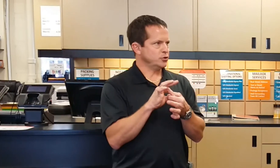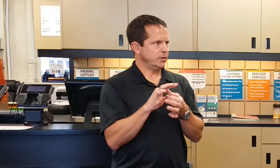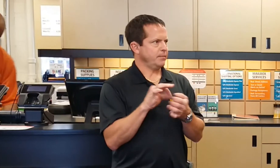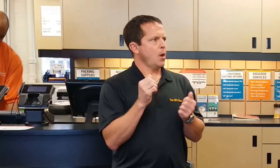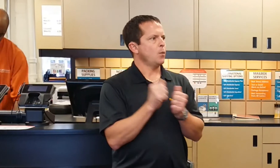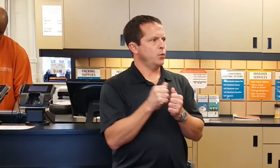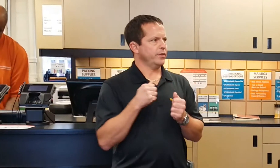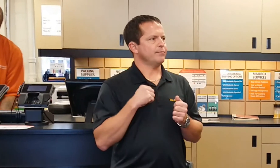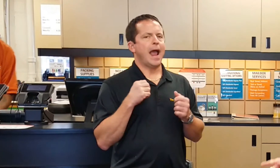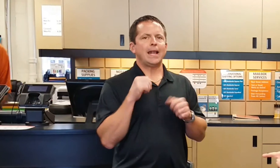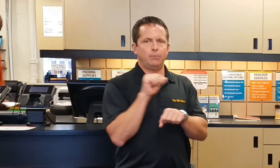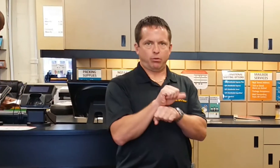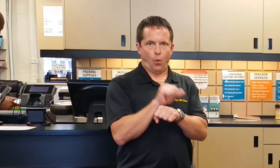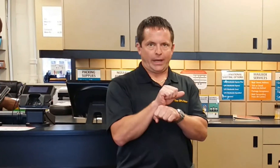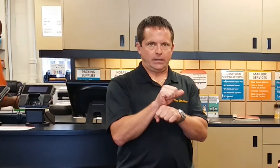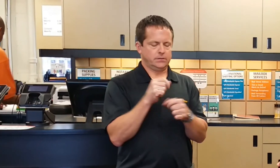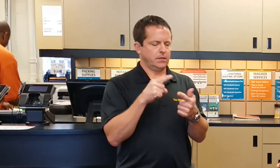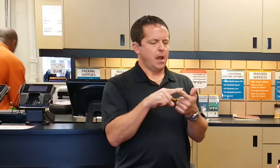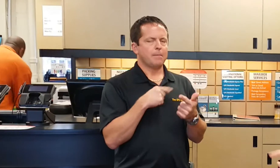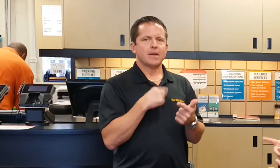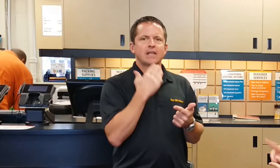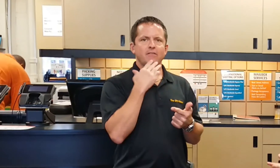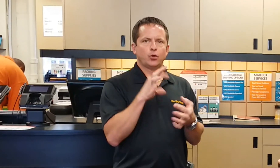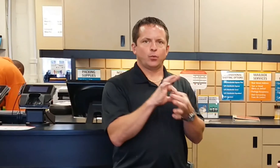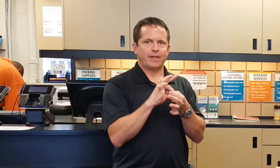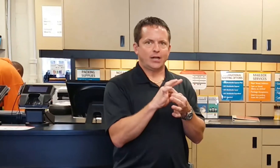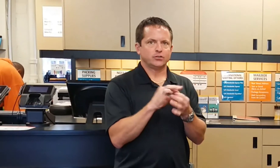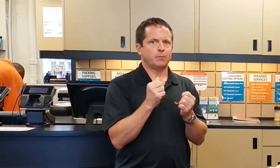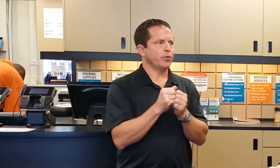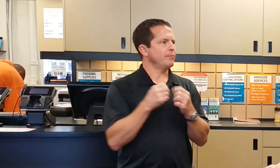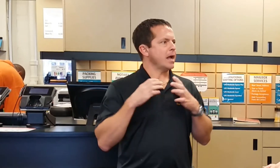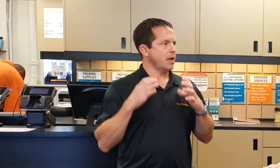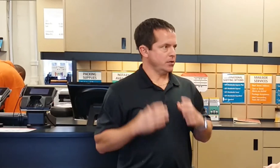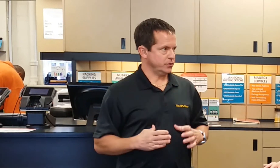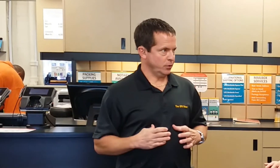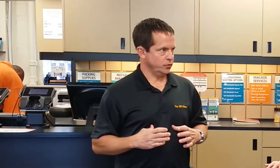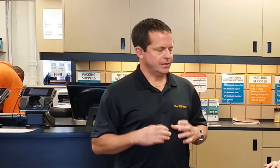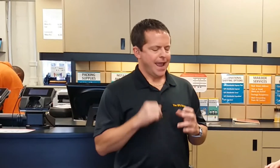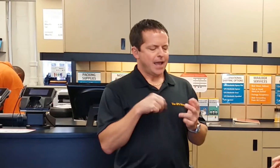a good connection with your workers, a good connection with your customer, and